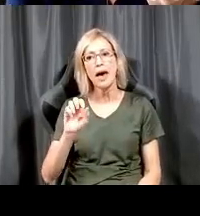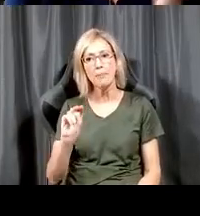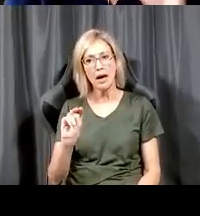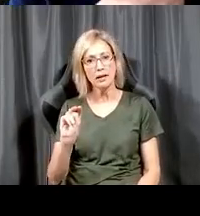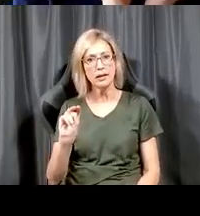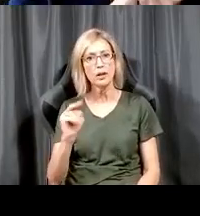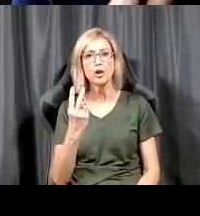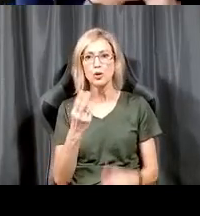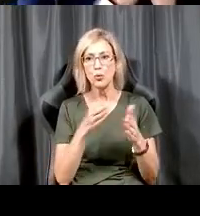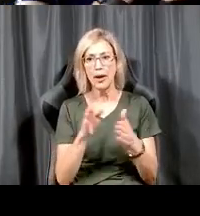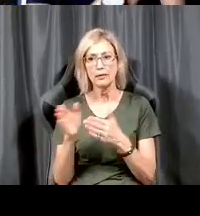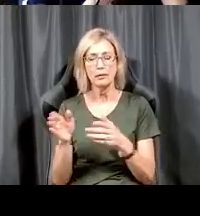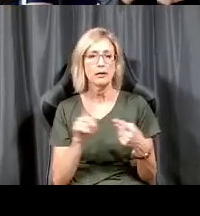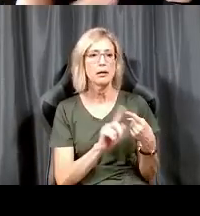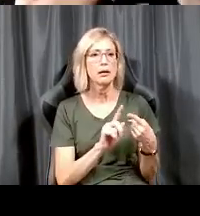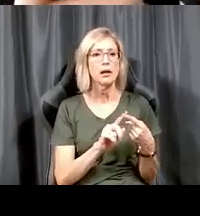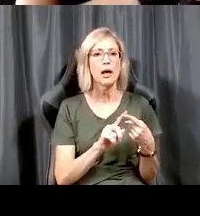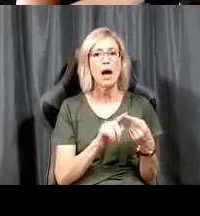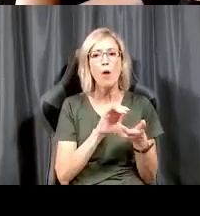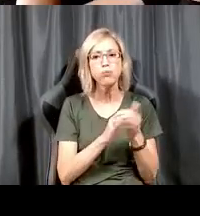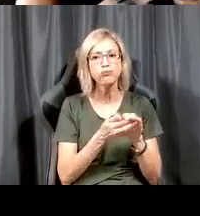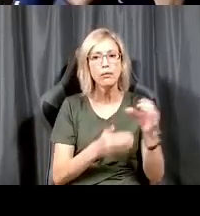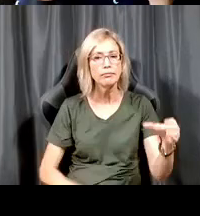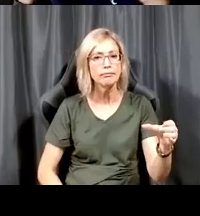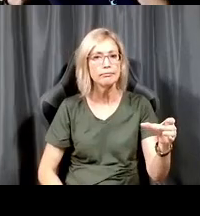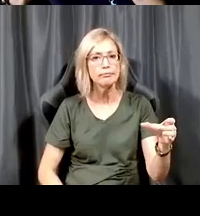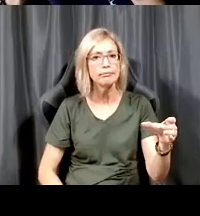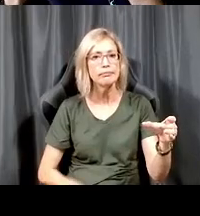One, made into a little Patty. And one, they kind of